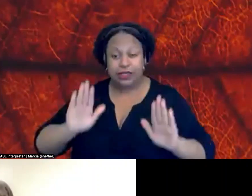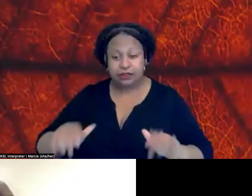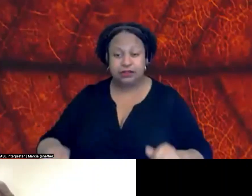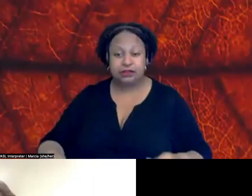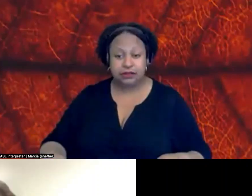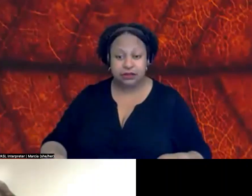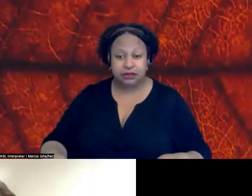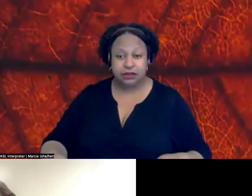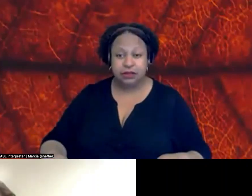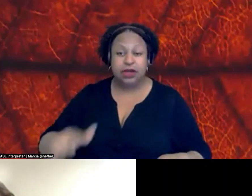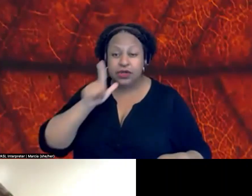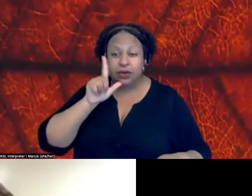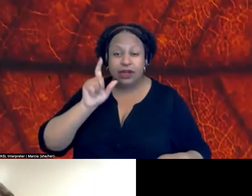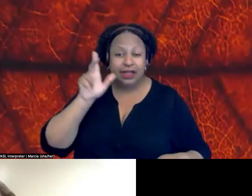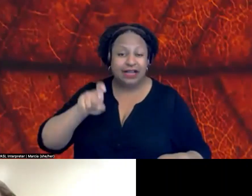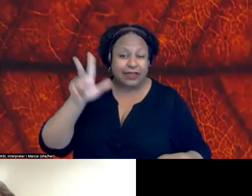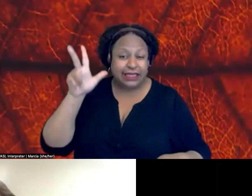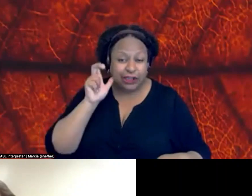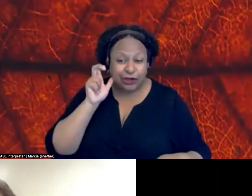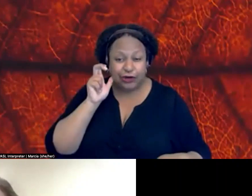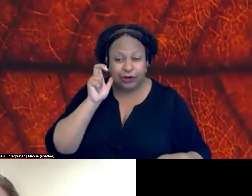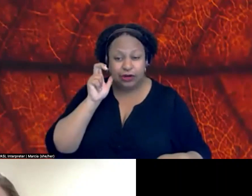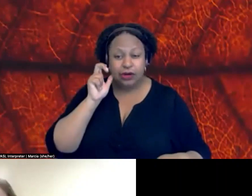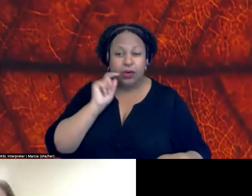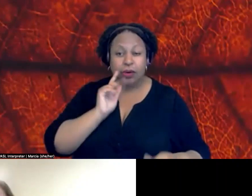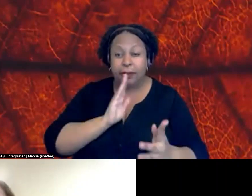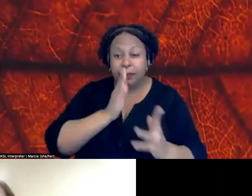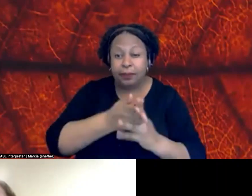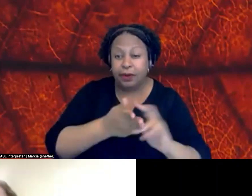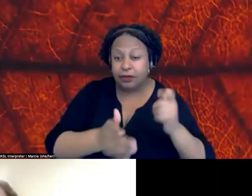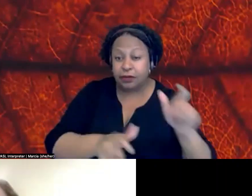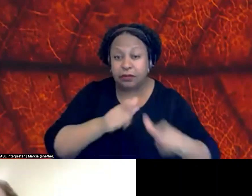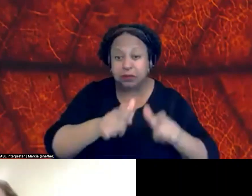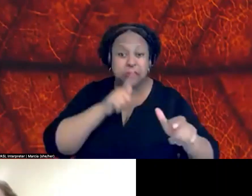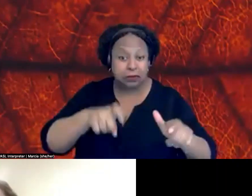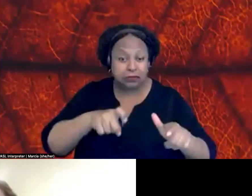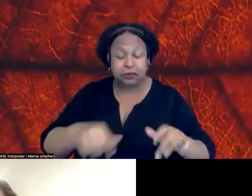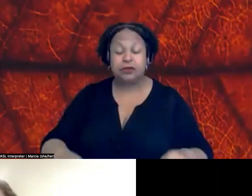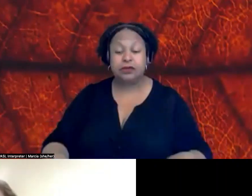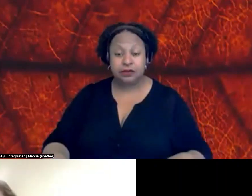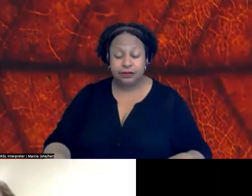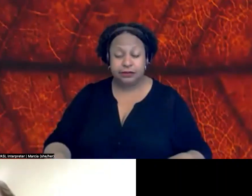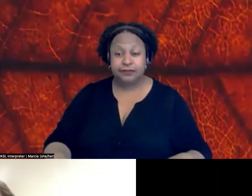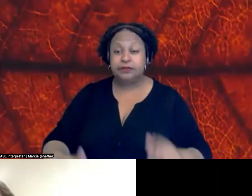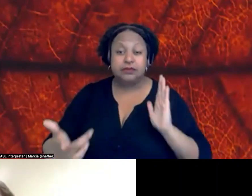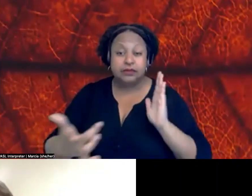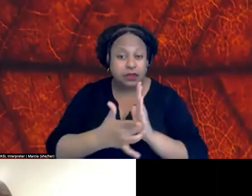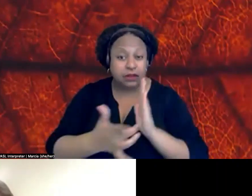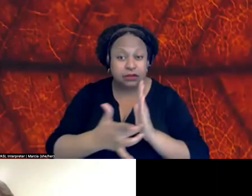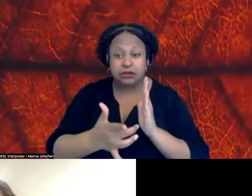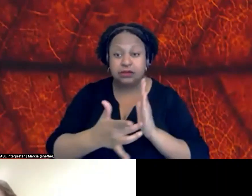have to hear yourself or disturb anybody and this technology has been incredible for me.